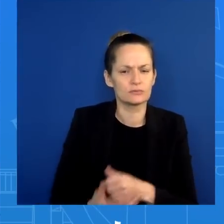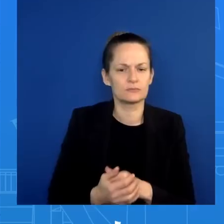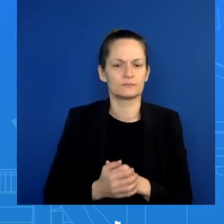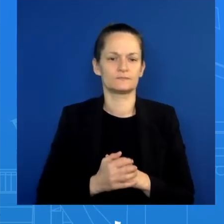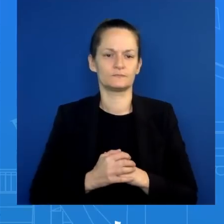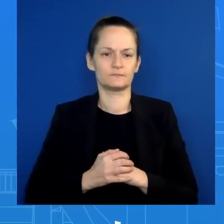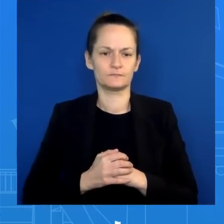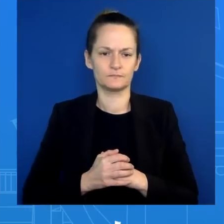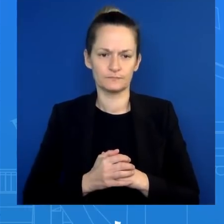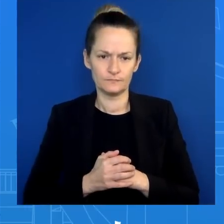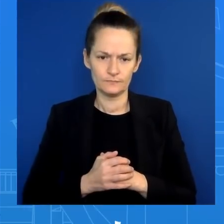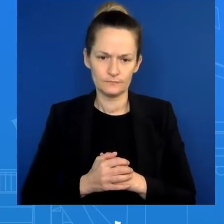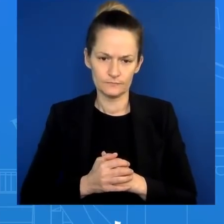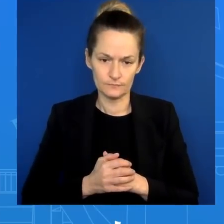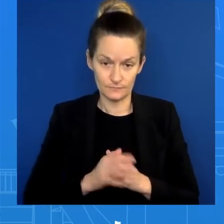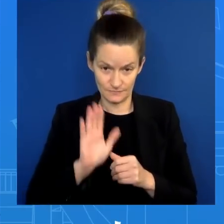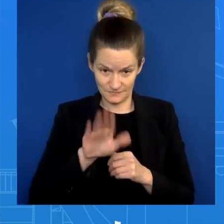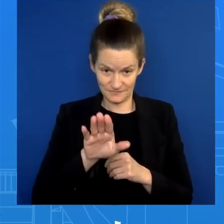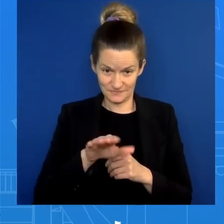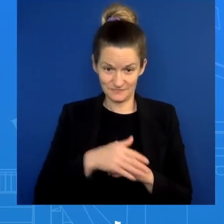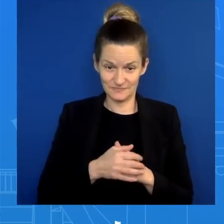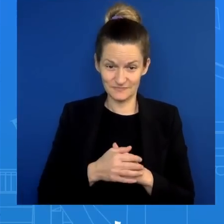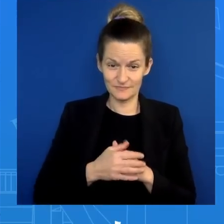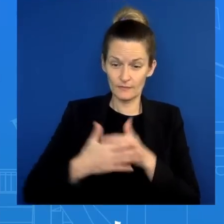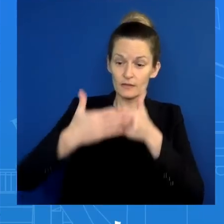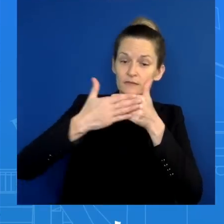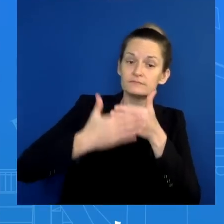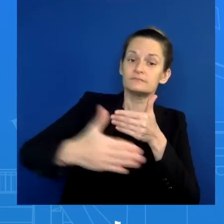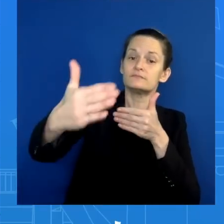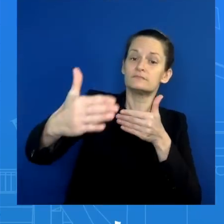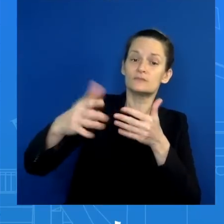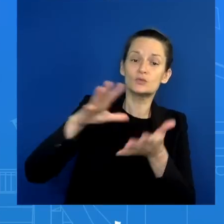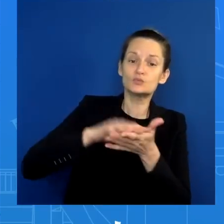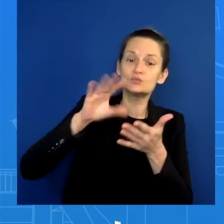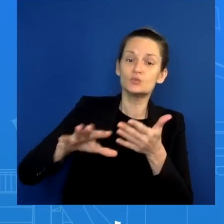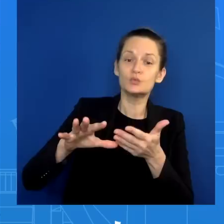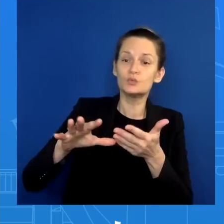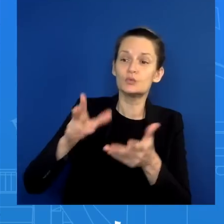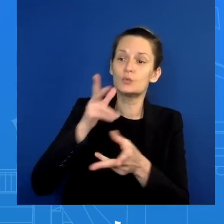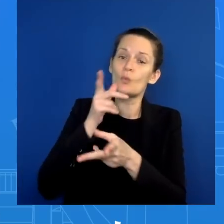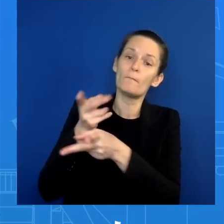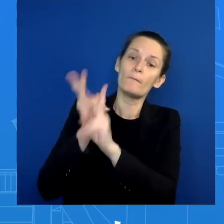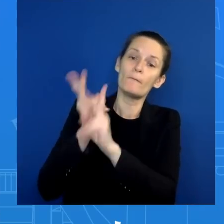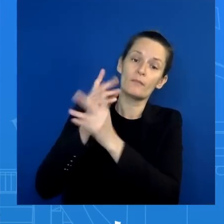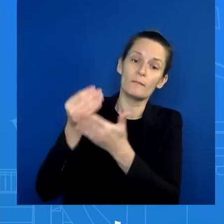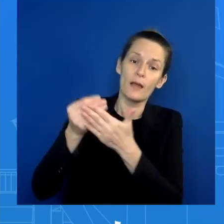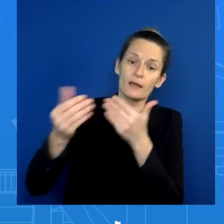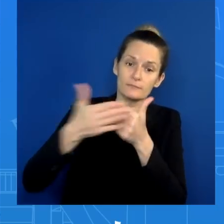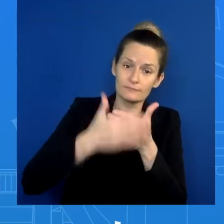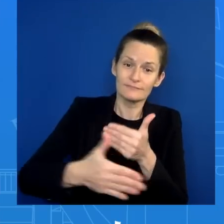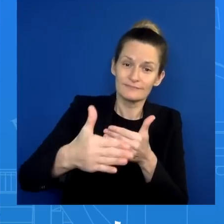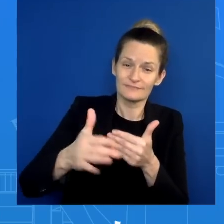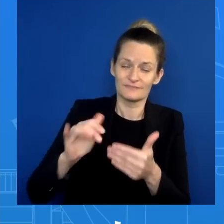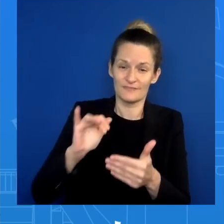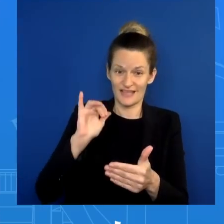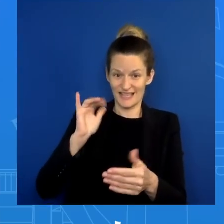This is the reform that I was talking about just a moment ago, and that's important when we talking about